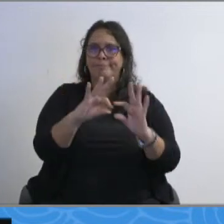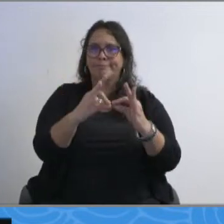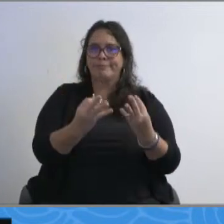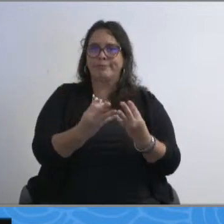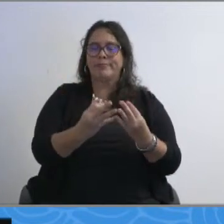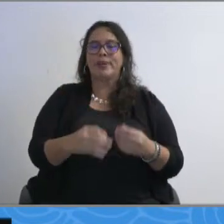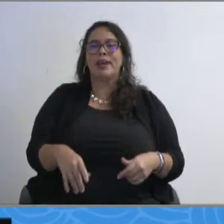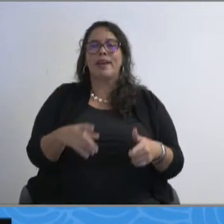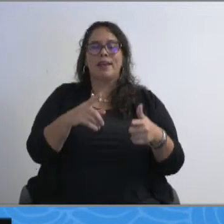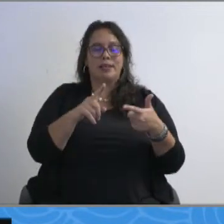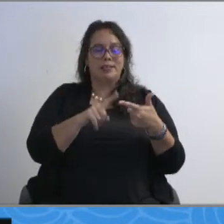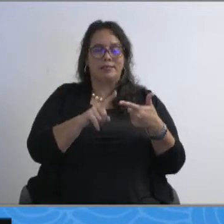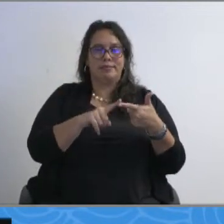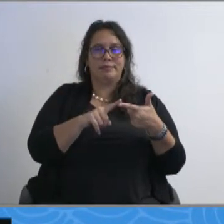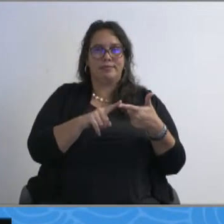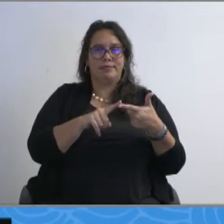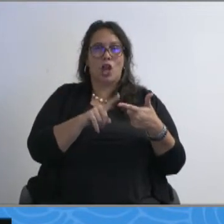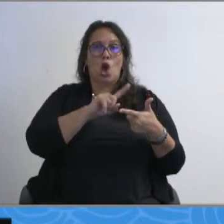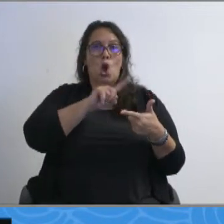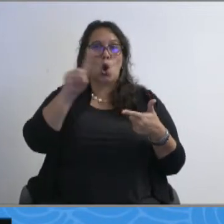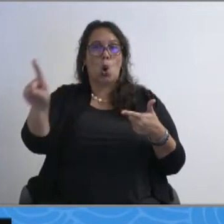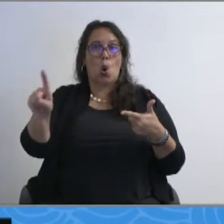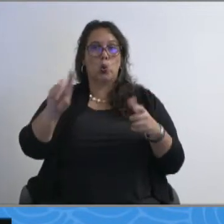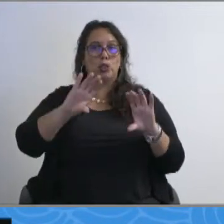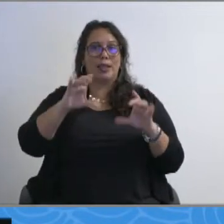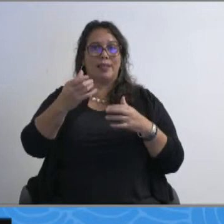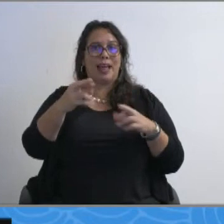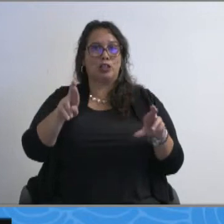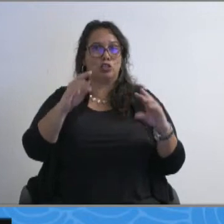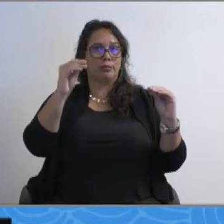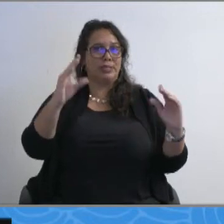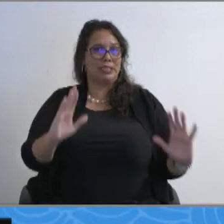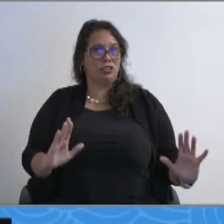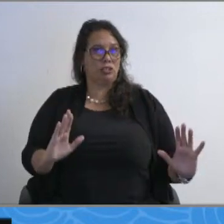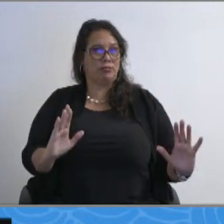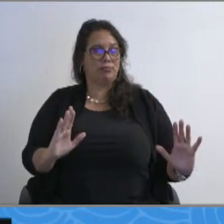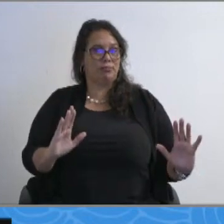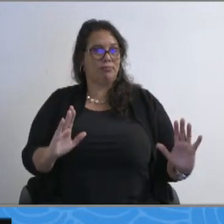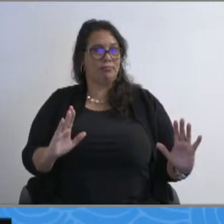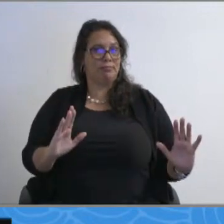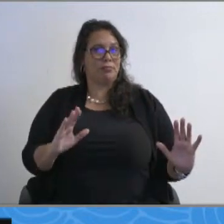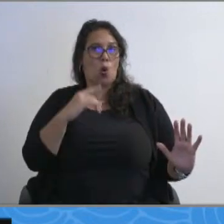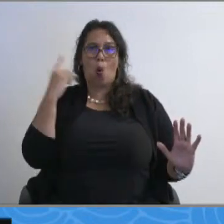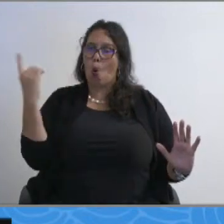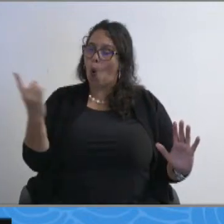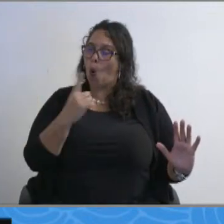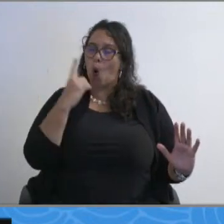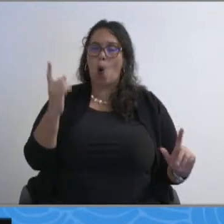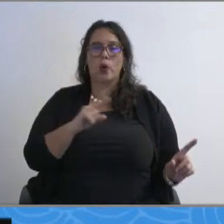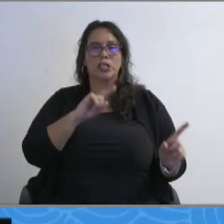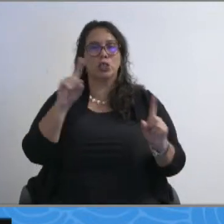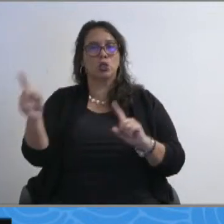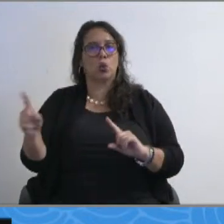to the classroom teacher. And always going to the classroom to teacher who should know your child's achievement the best